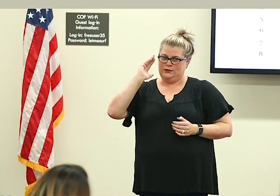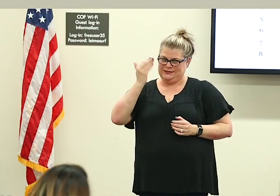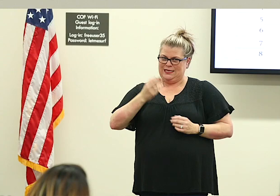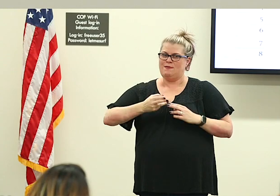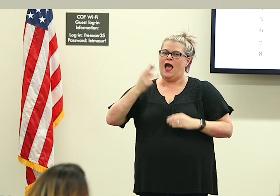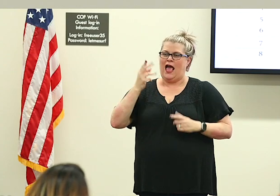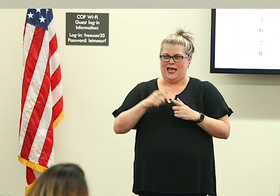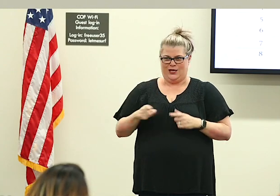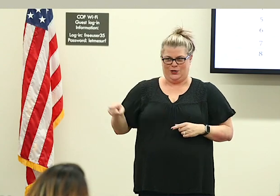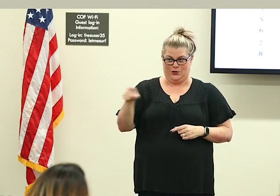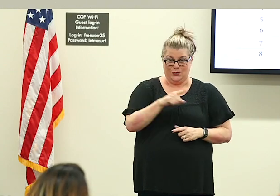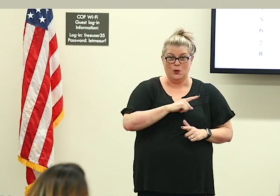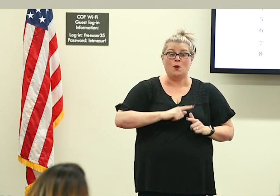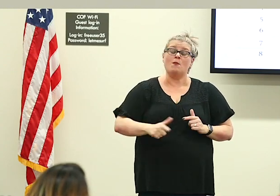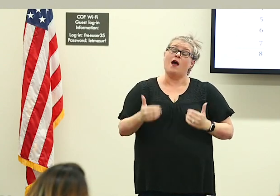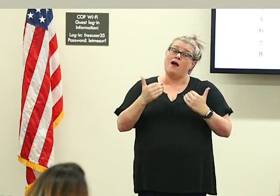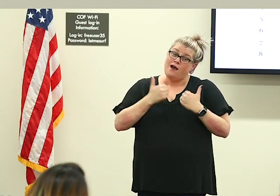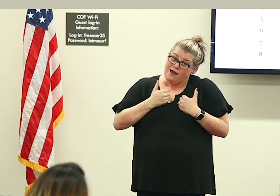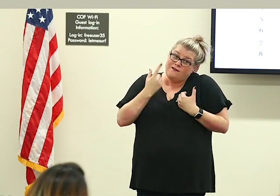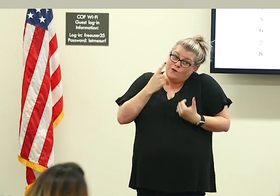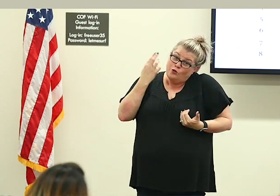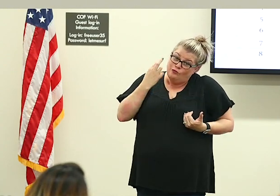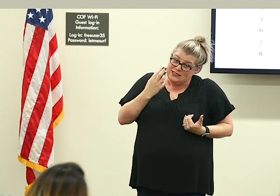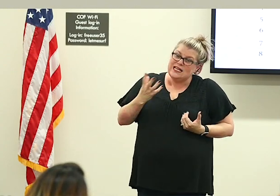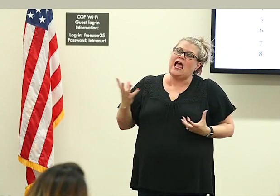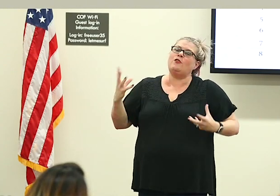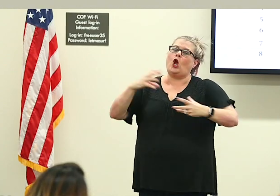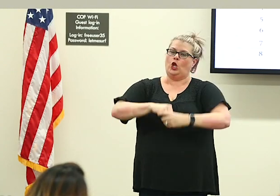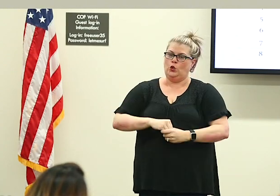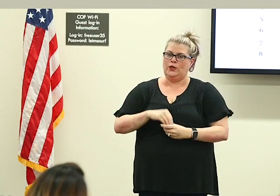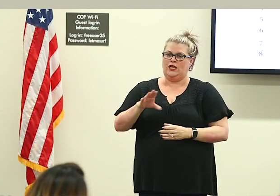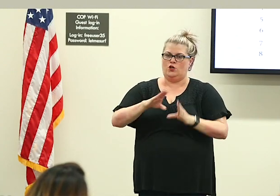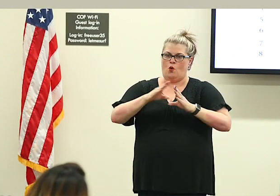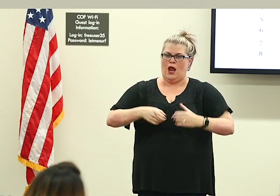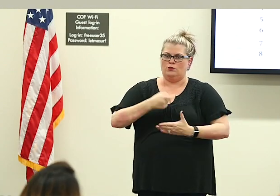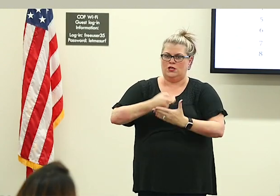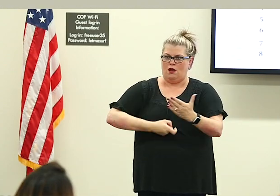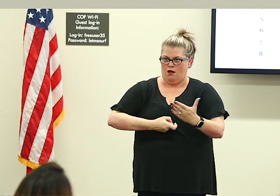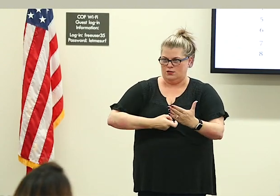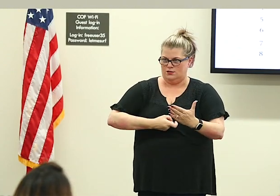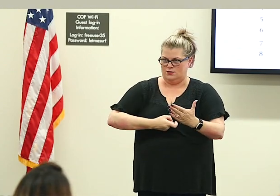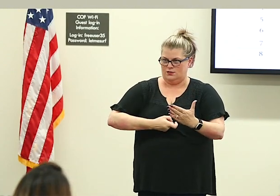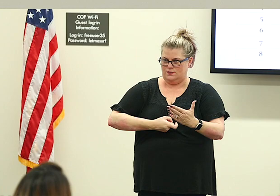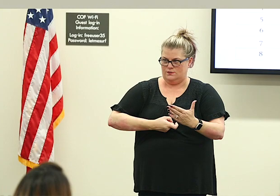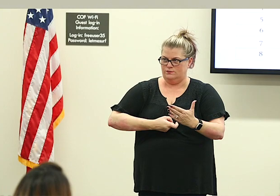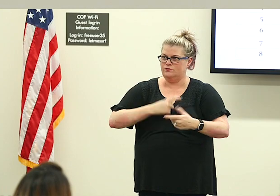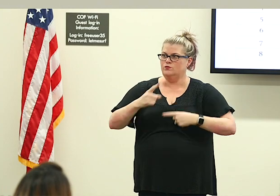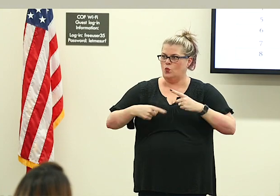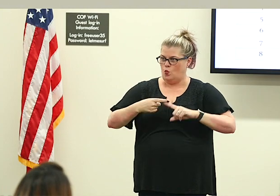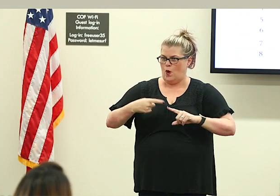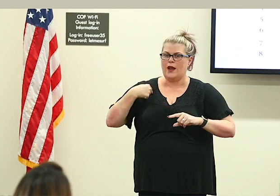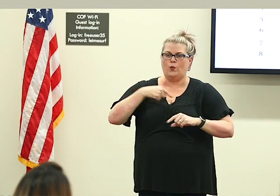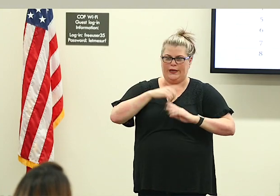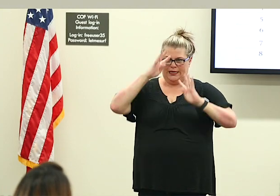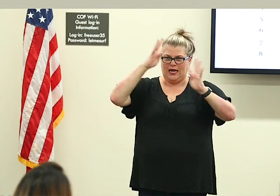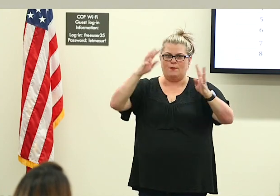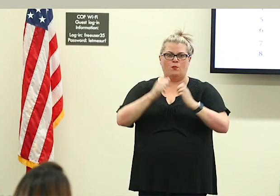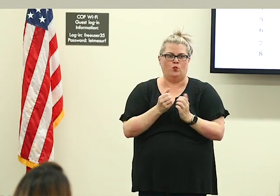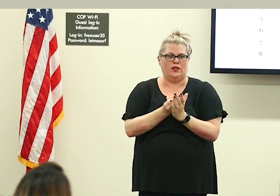But they're there for a reason, and they are included in your housing cost when we came up with the purchase price.